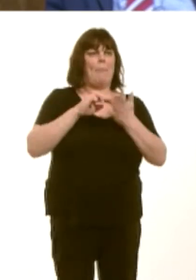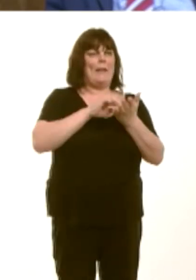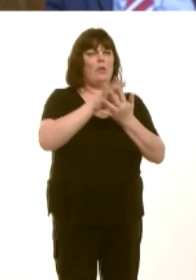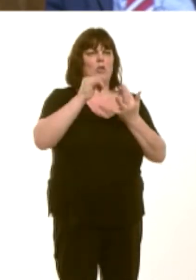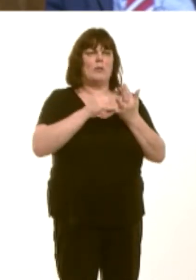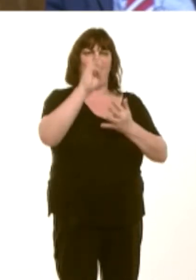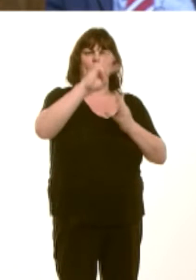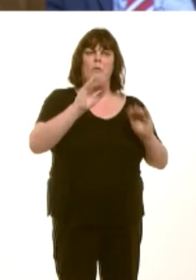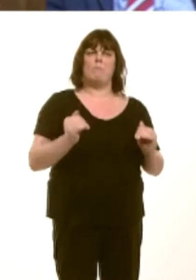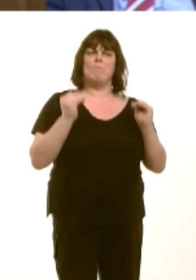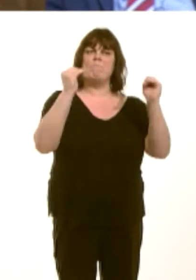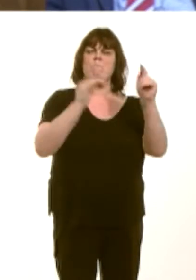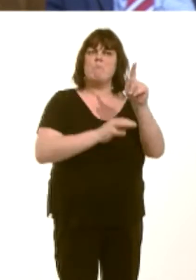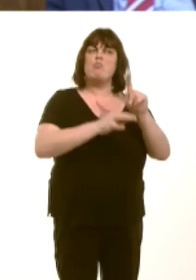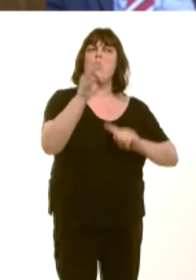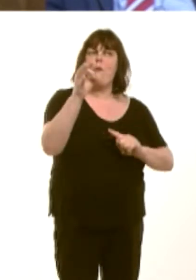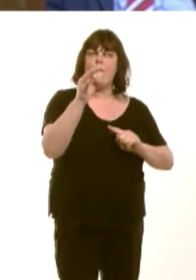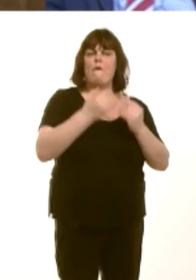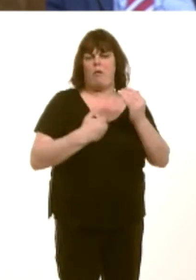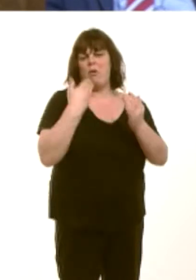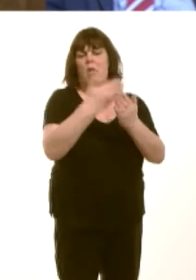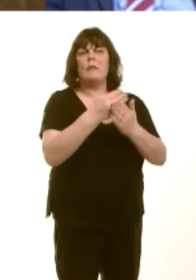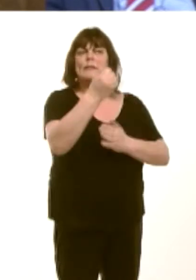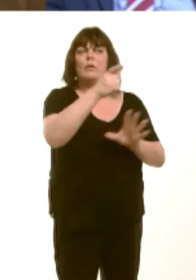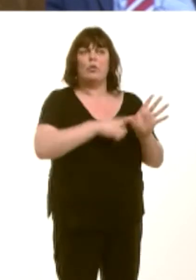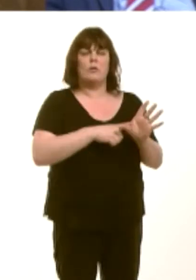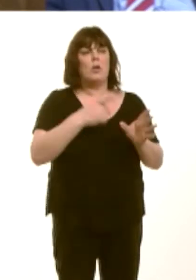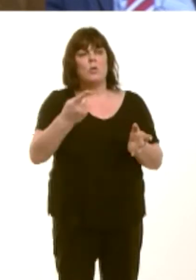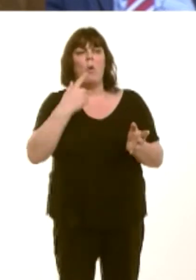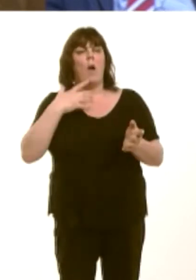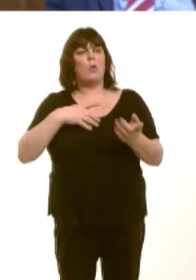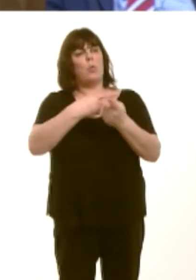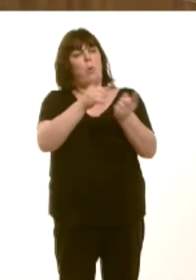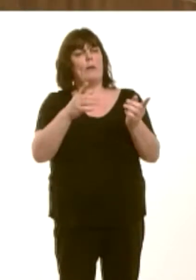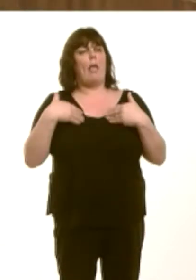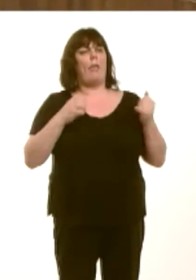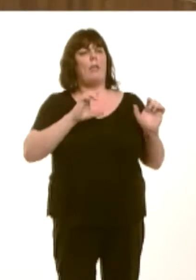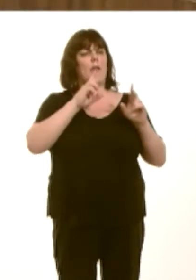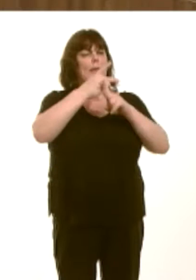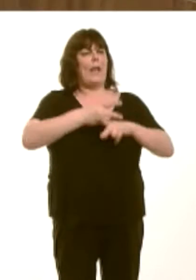So, I would expect healthcare providers to be as open as possible with families. Andrew R.T.